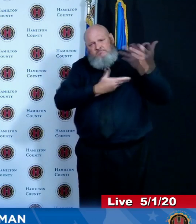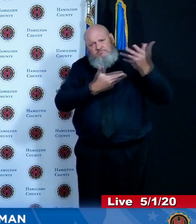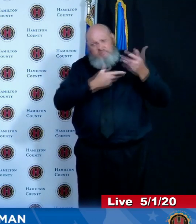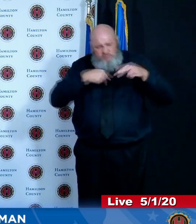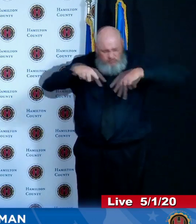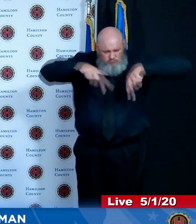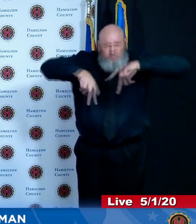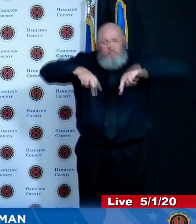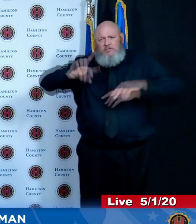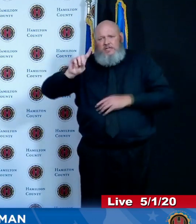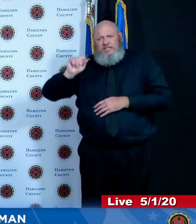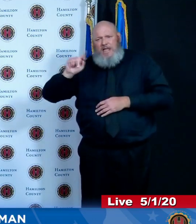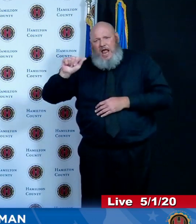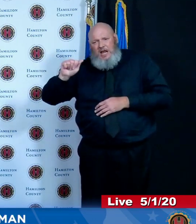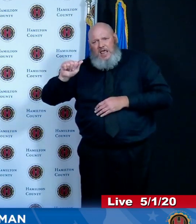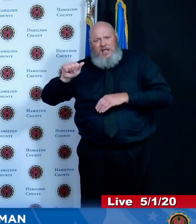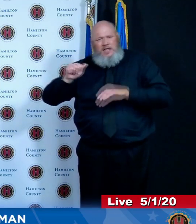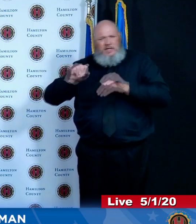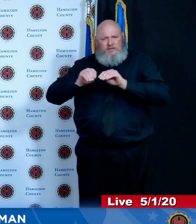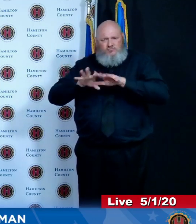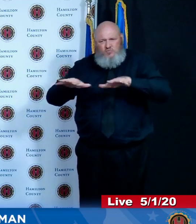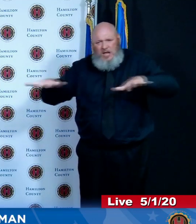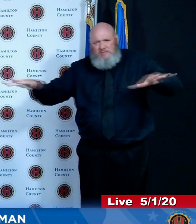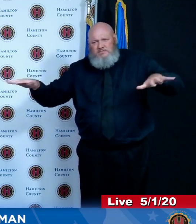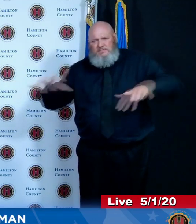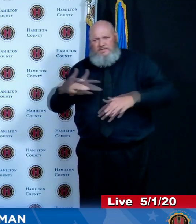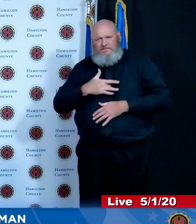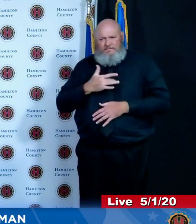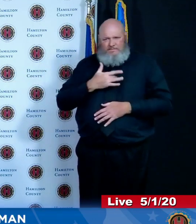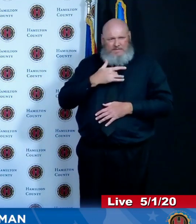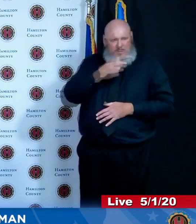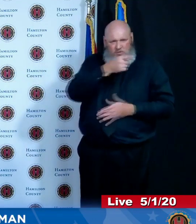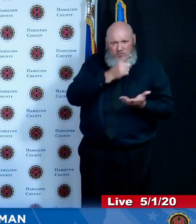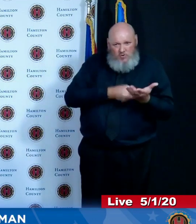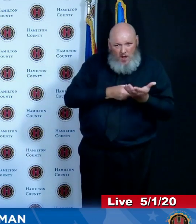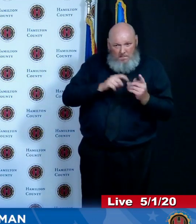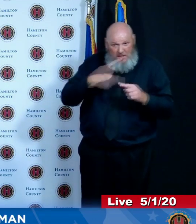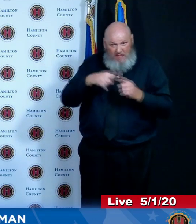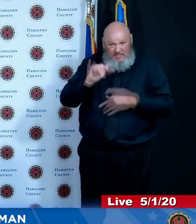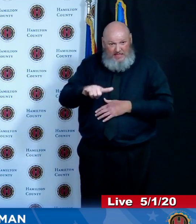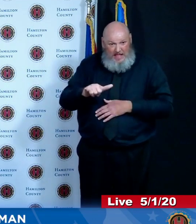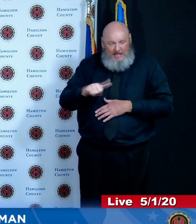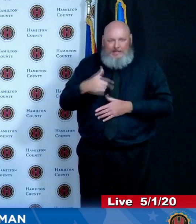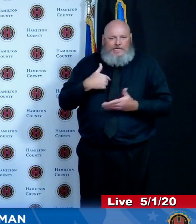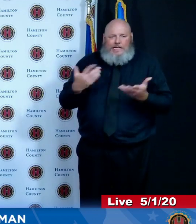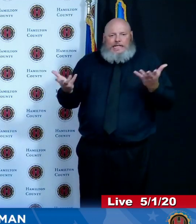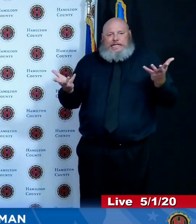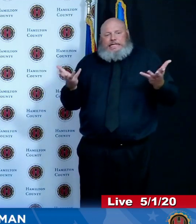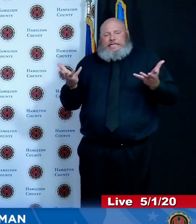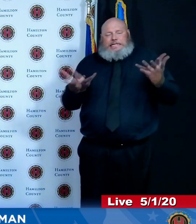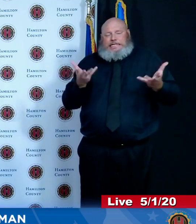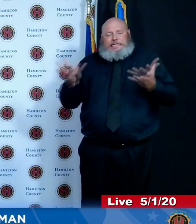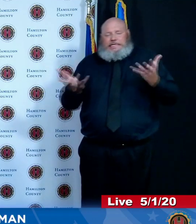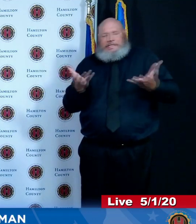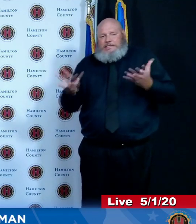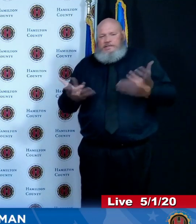to talk to it without reading specifically what you're referring to okay fair enough when you were talking about the five